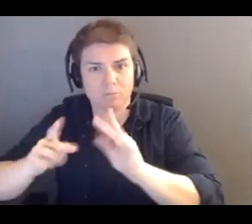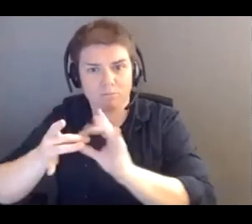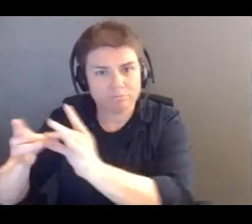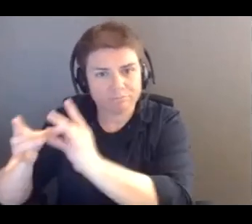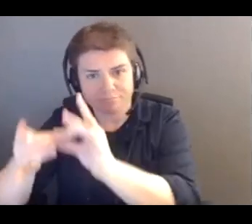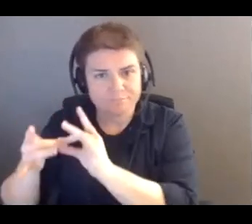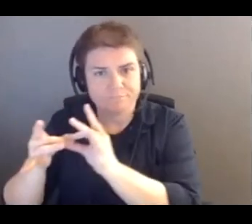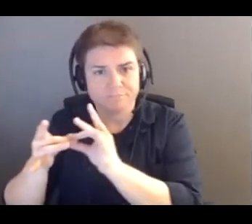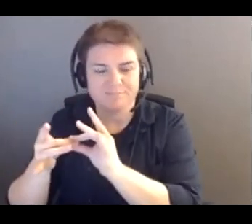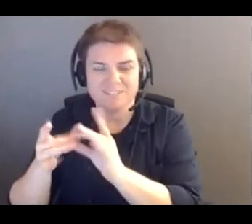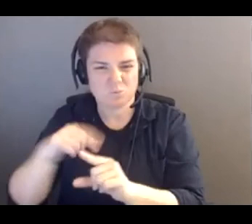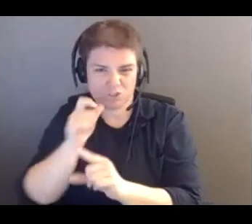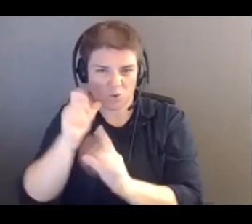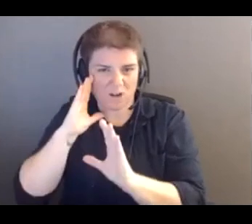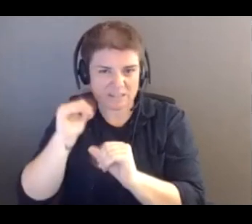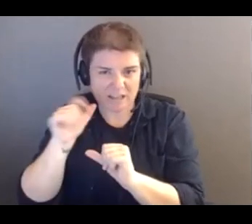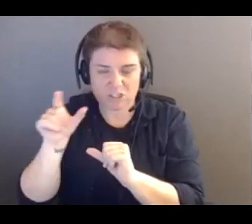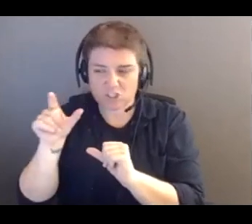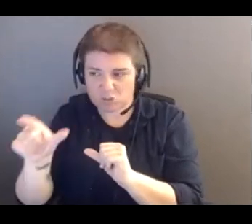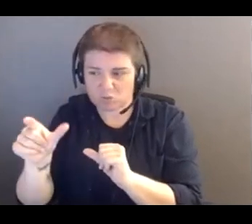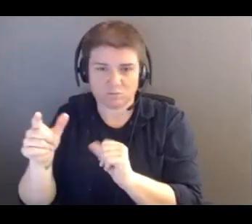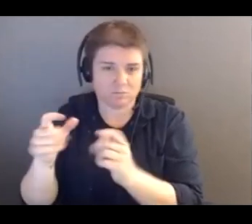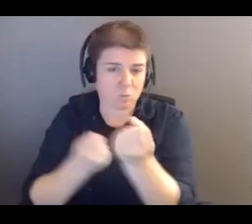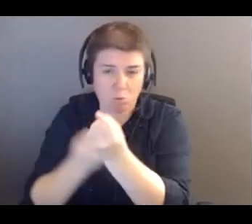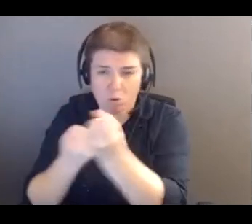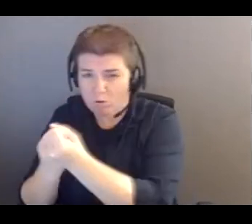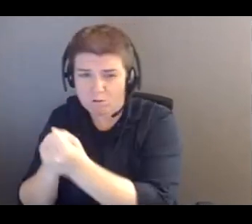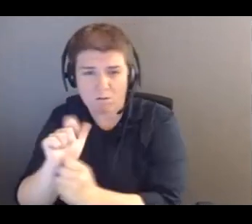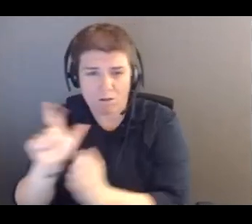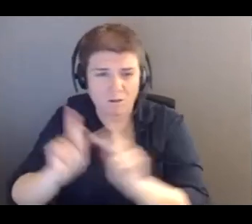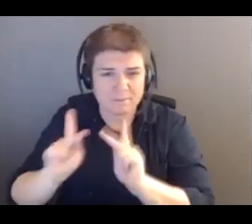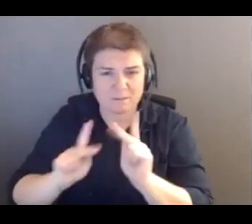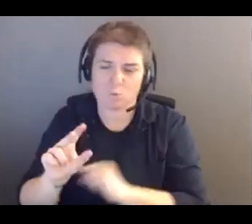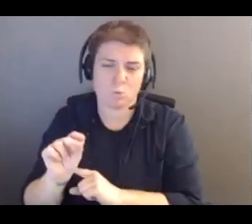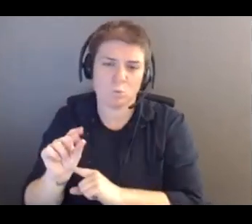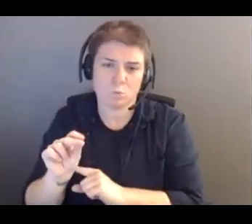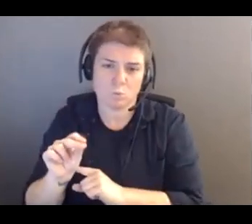We don't expect you to be everything to everyone. What we are interested in is knowing who you